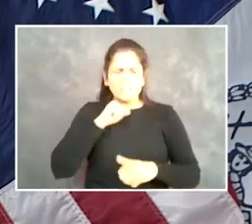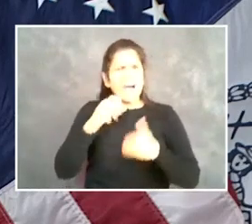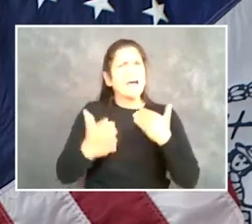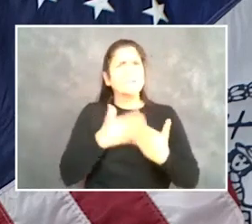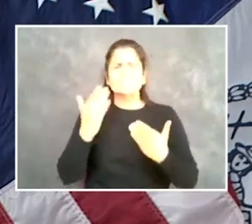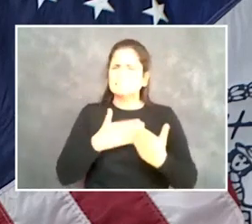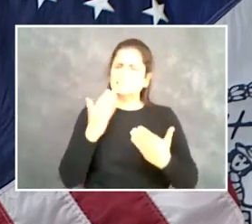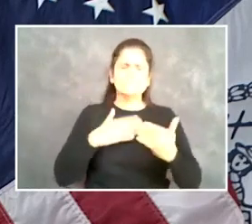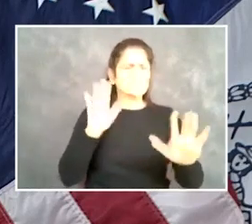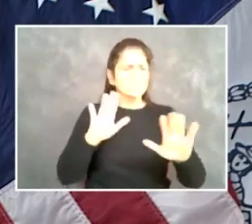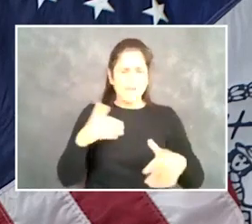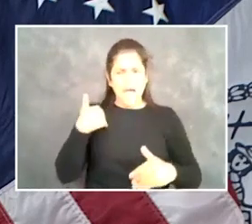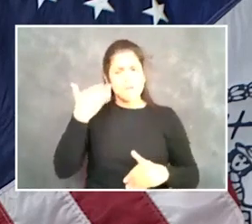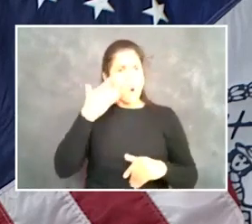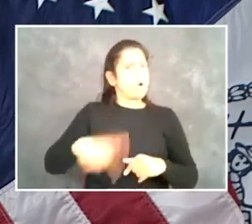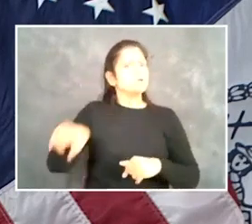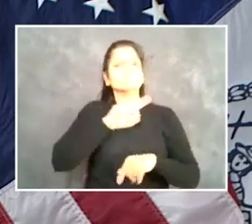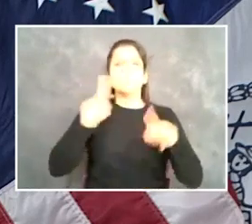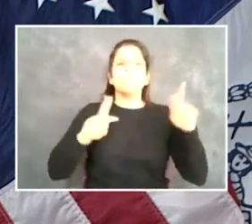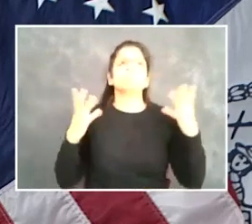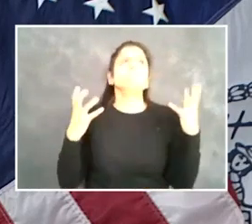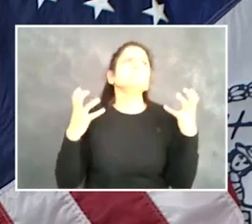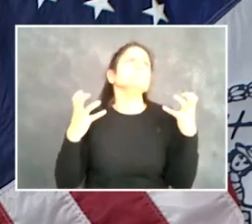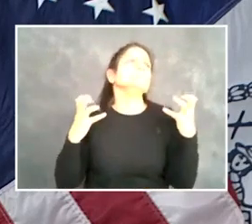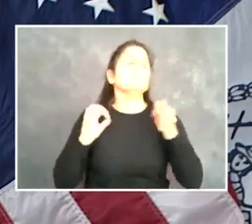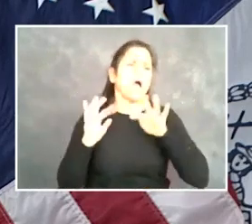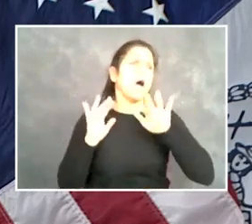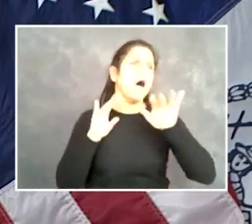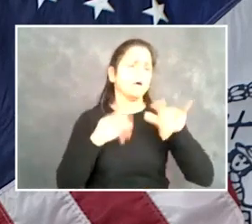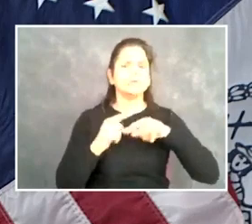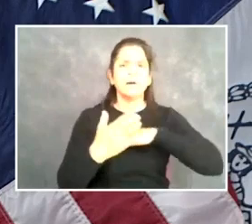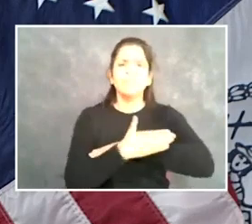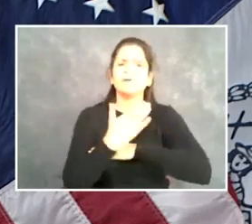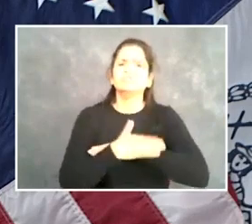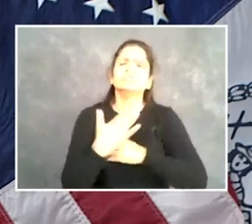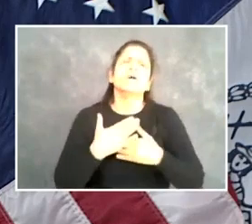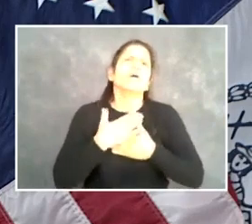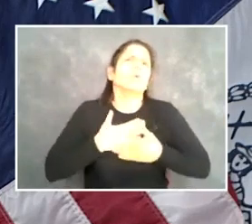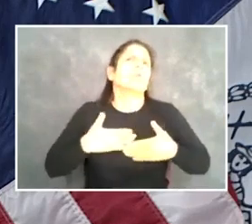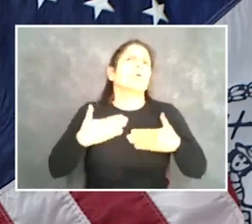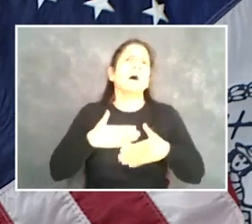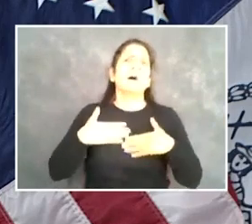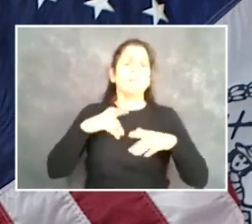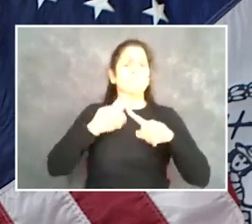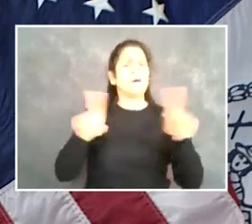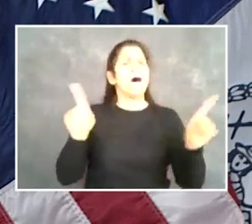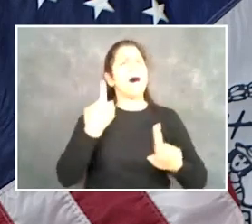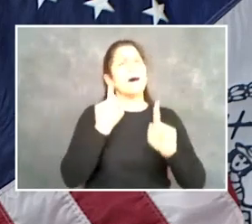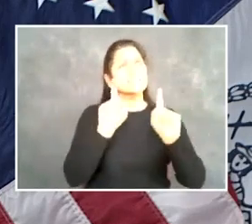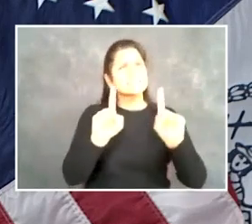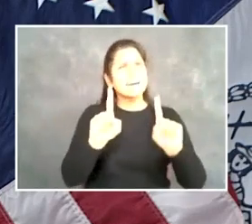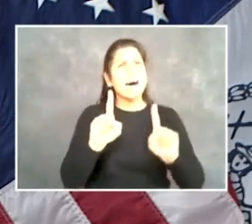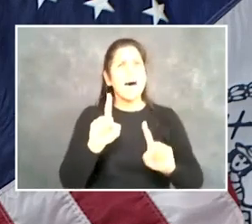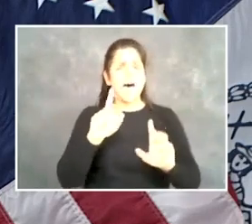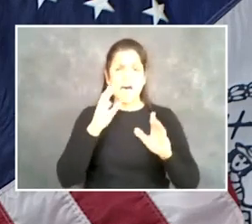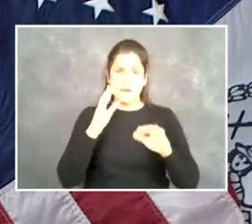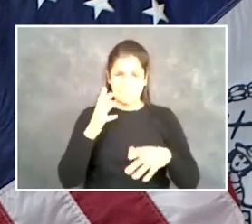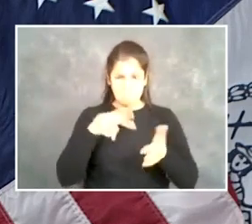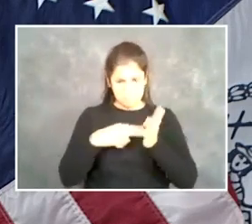PEOPLE THAT IT WON'T BE EASY. THAT IS A LOT TO ENFORCE AND IT COMES WITH PROBLEMS AND